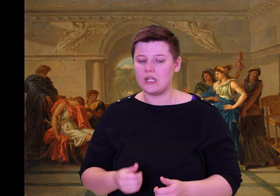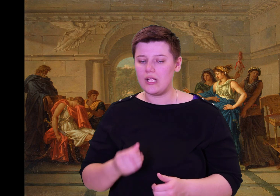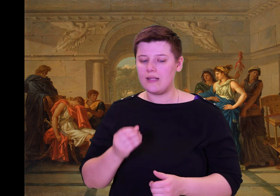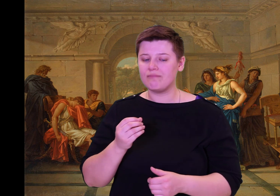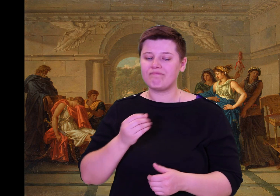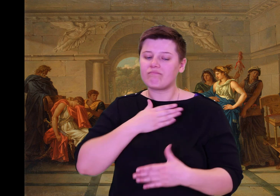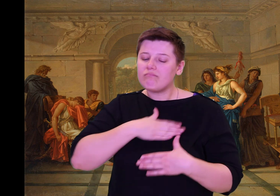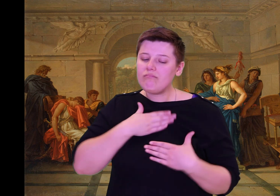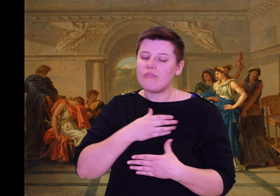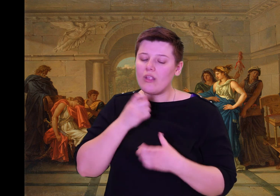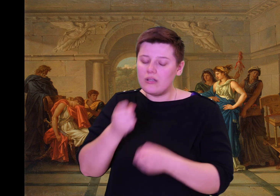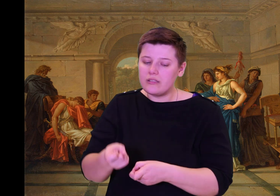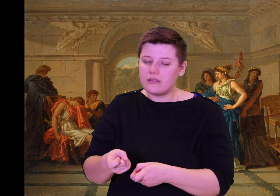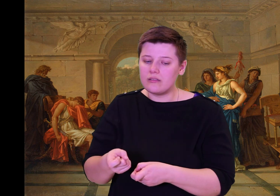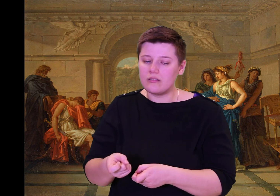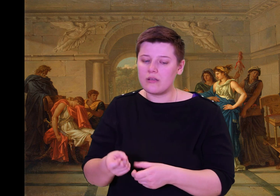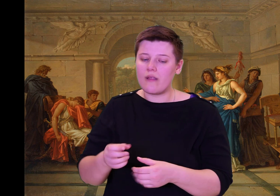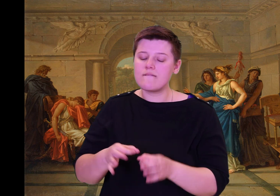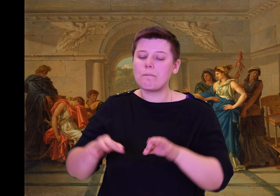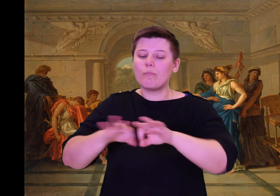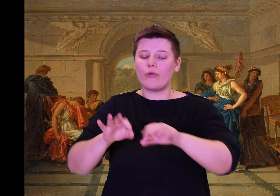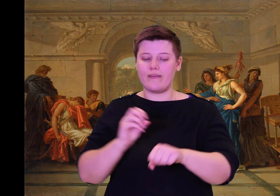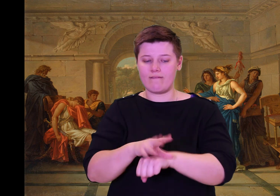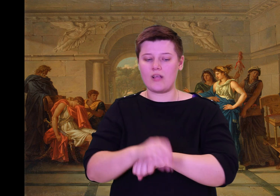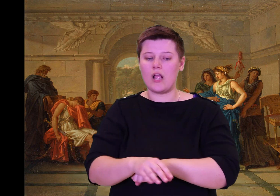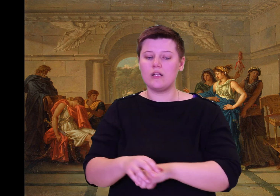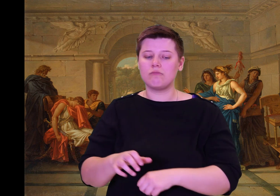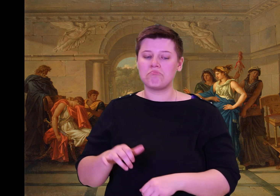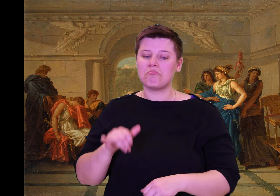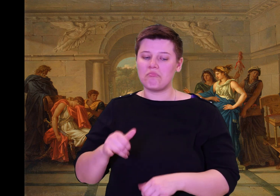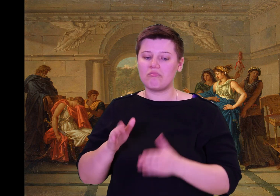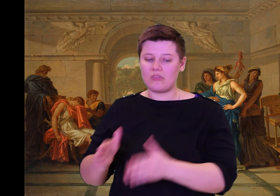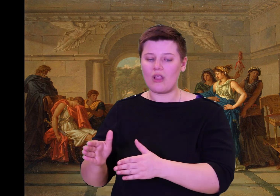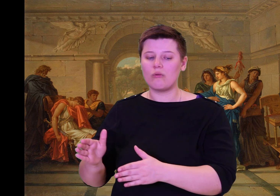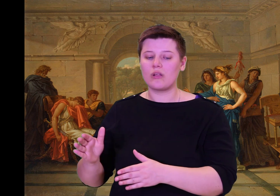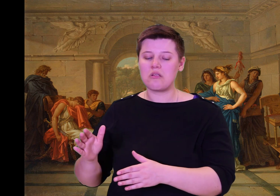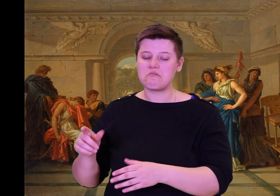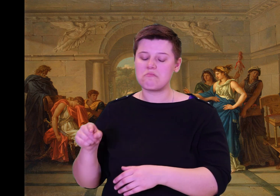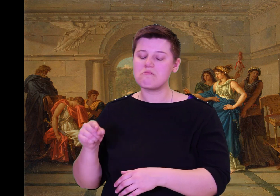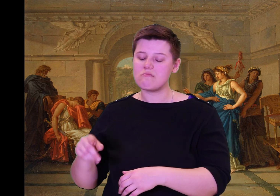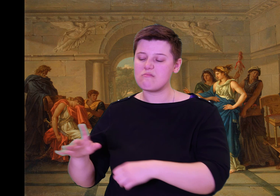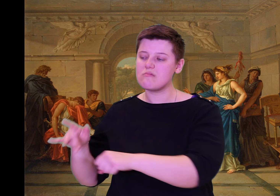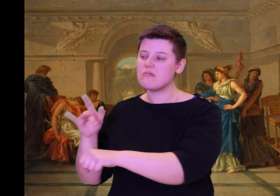give useful advice so he can safely reach his home."